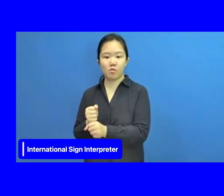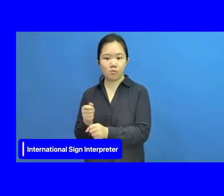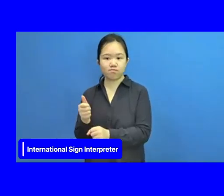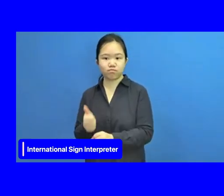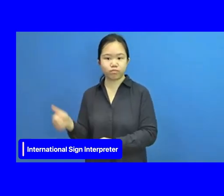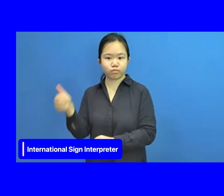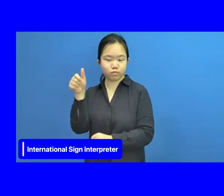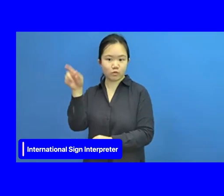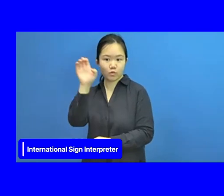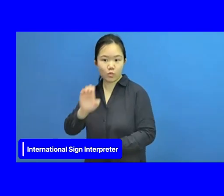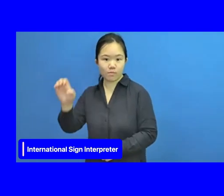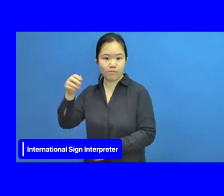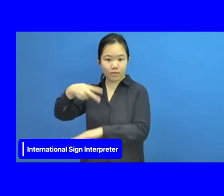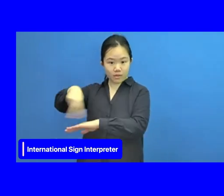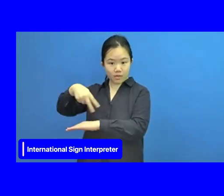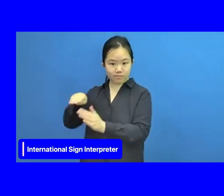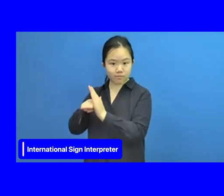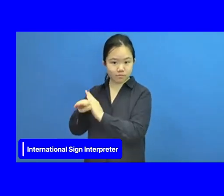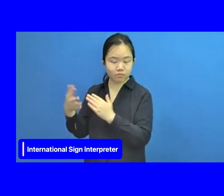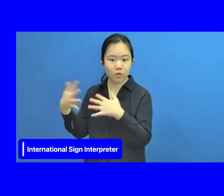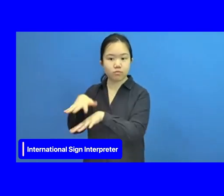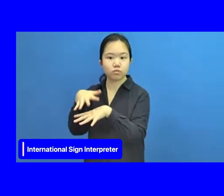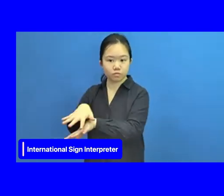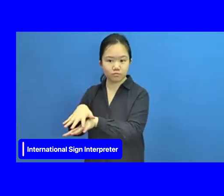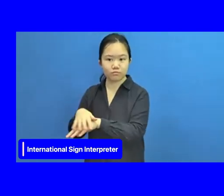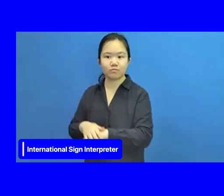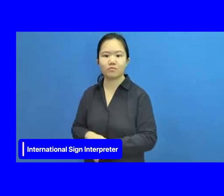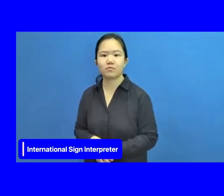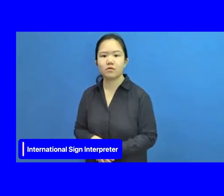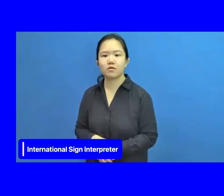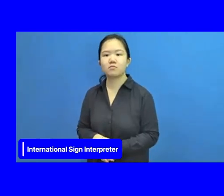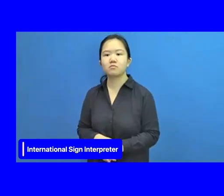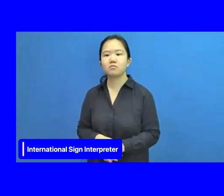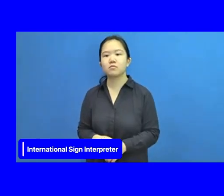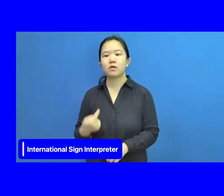is its need for mobility. It collaborates and moves beyond national borders,